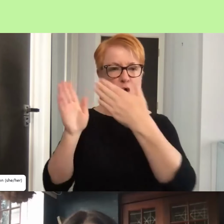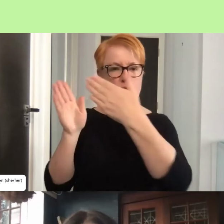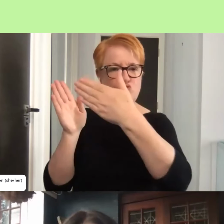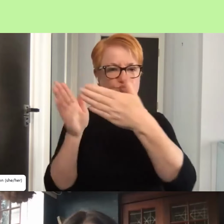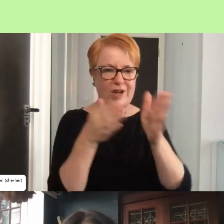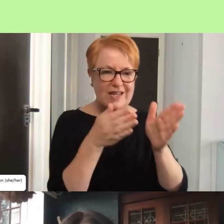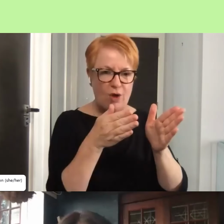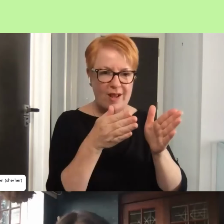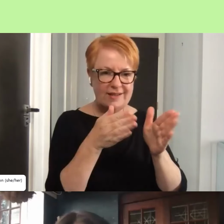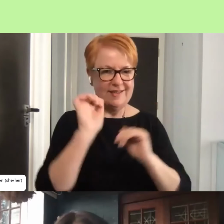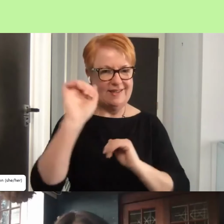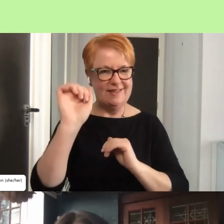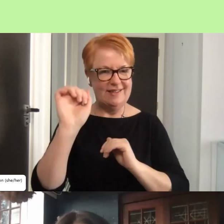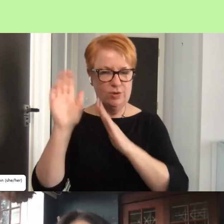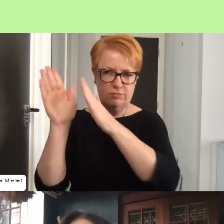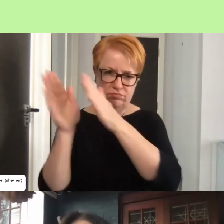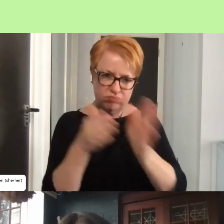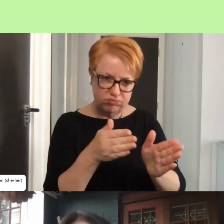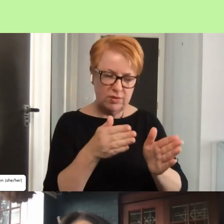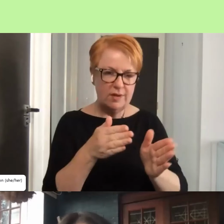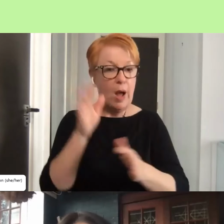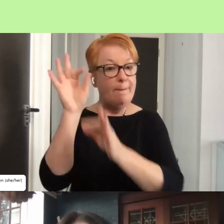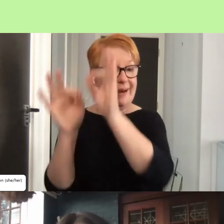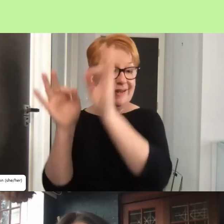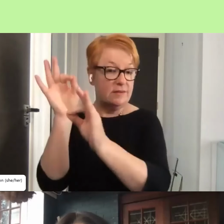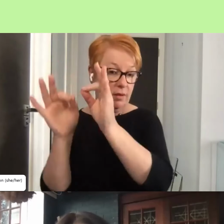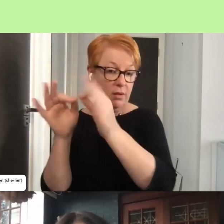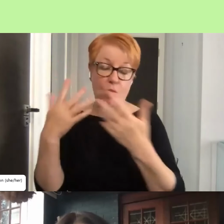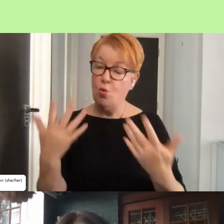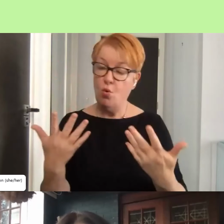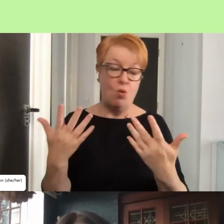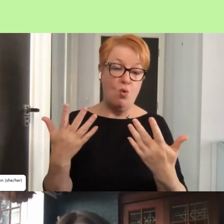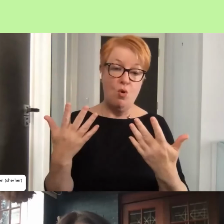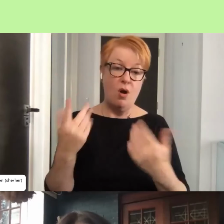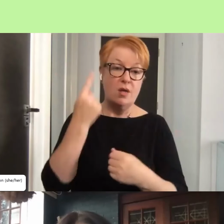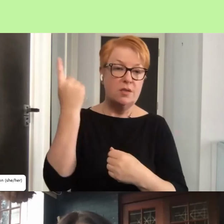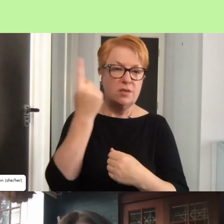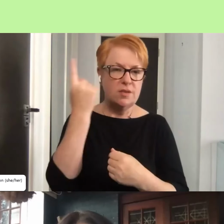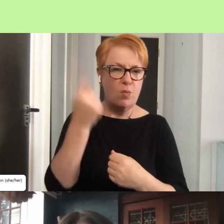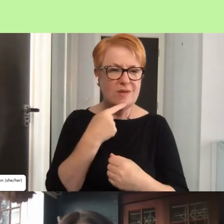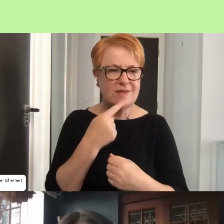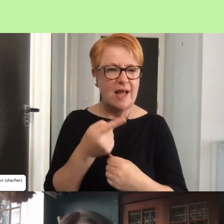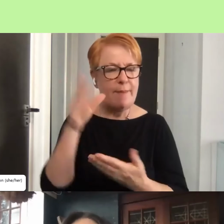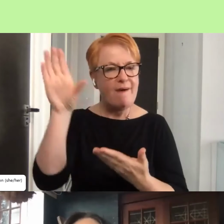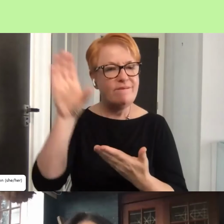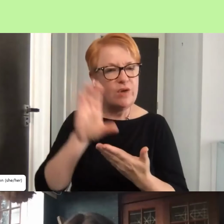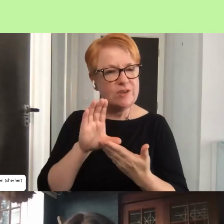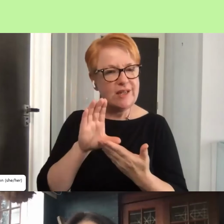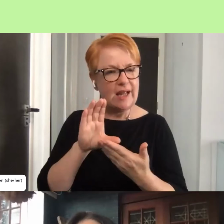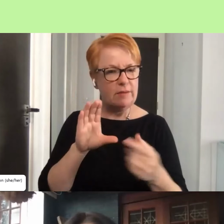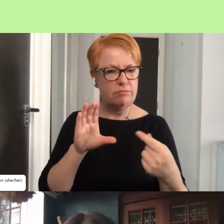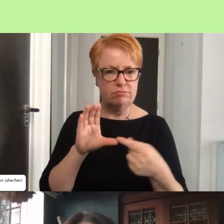And that would be on a political level, or for someone also had a question about funding and how you how you create better funding.